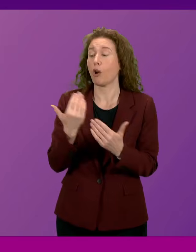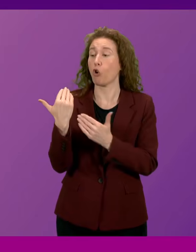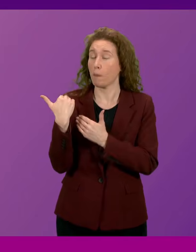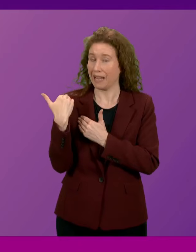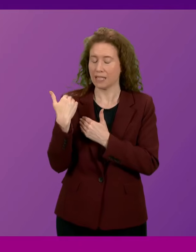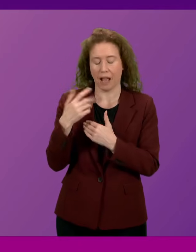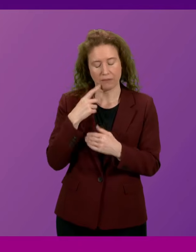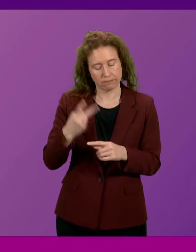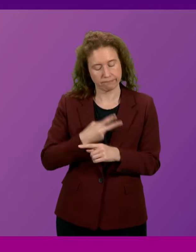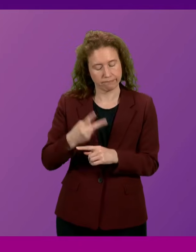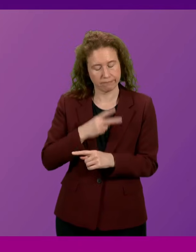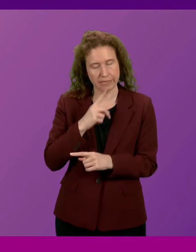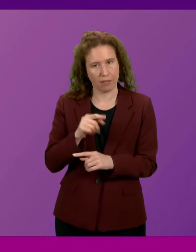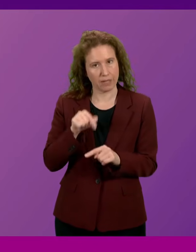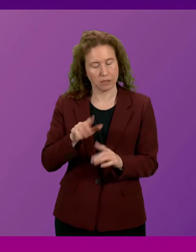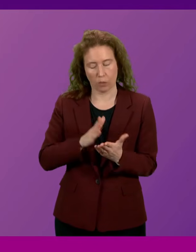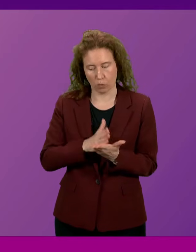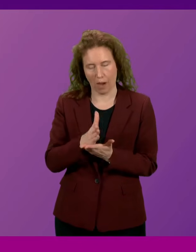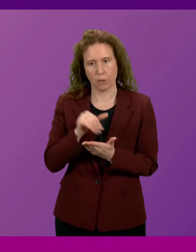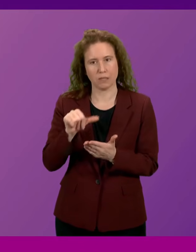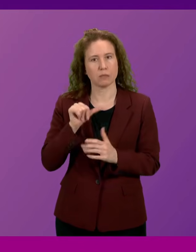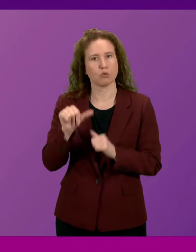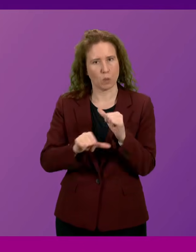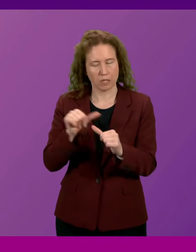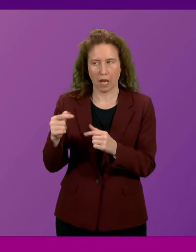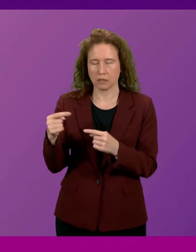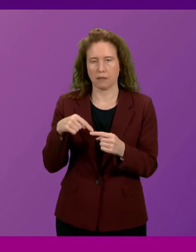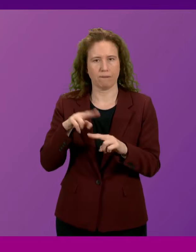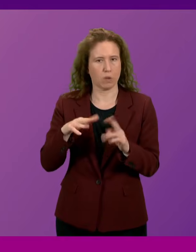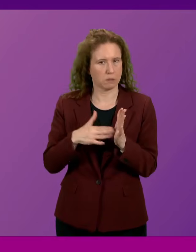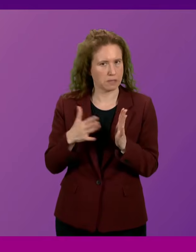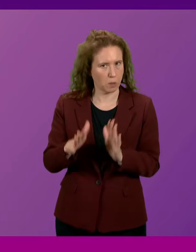rehearsed on a number of occasions in exchanges during this question time, the Government is